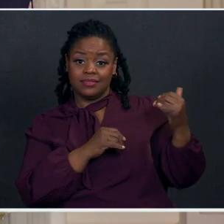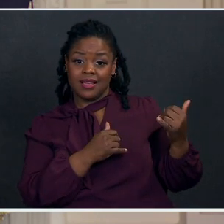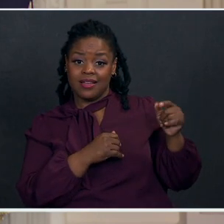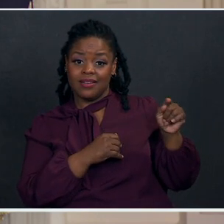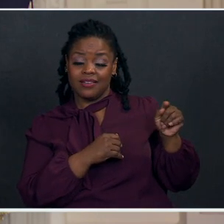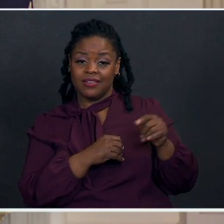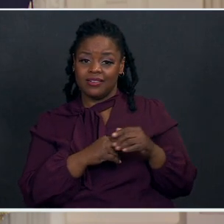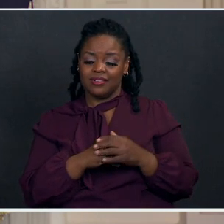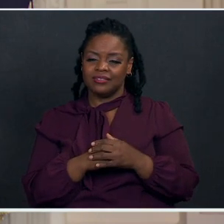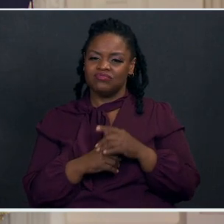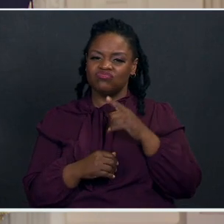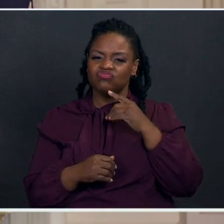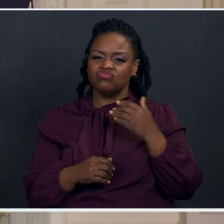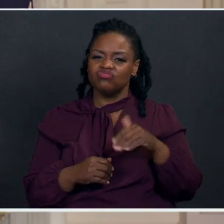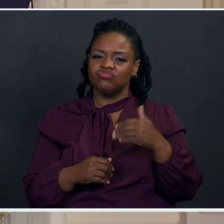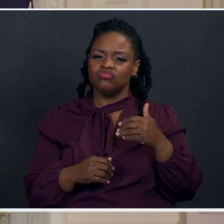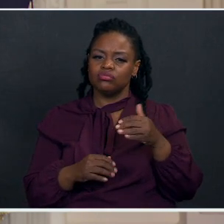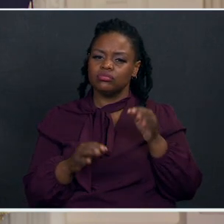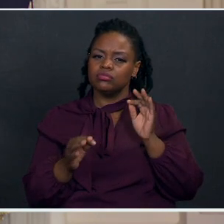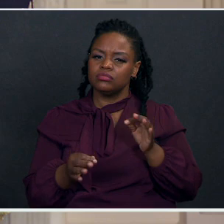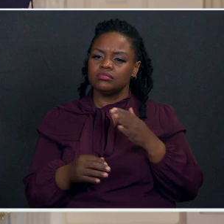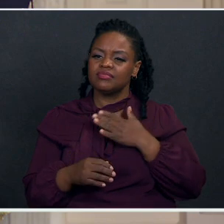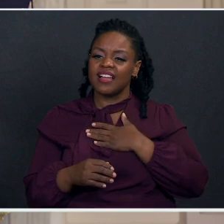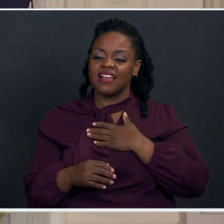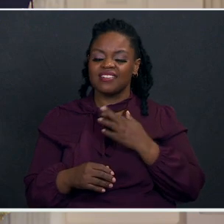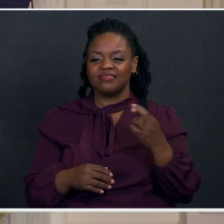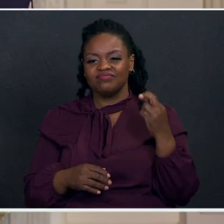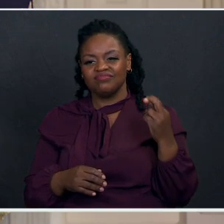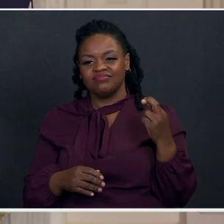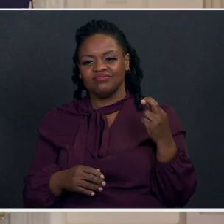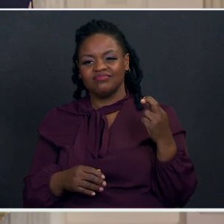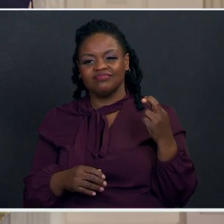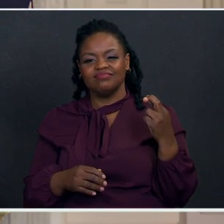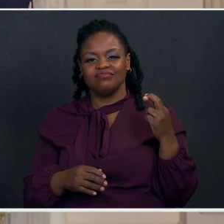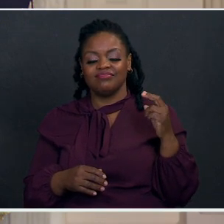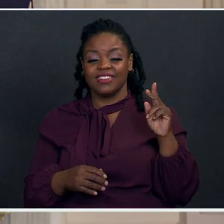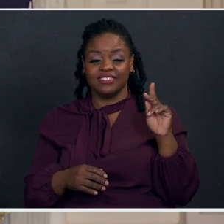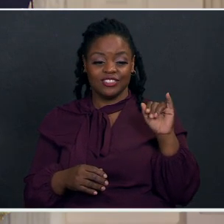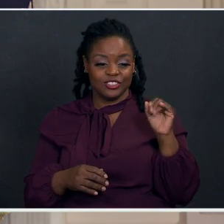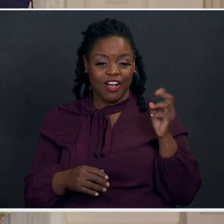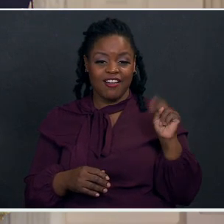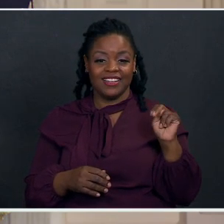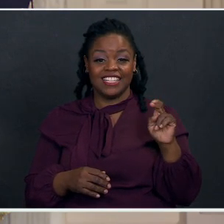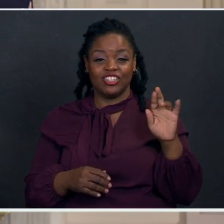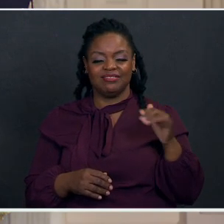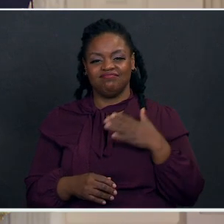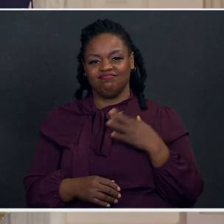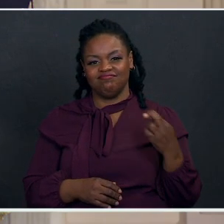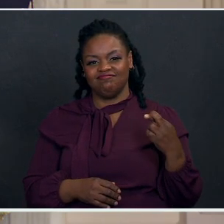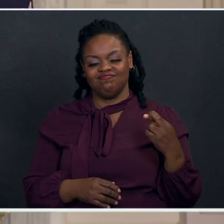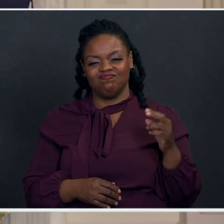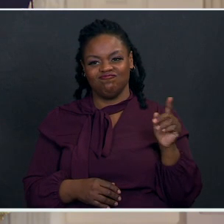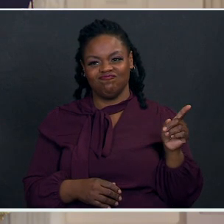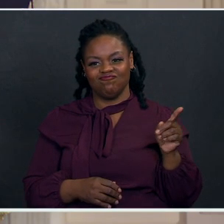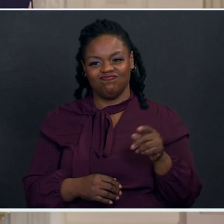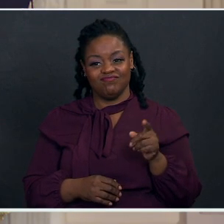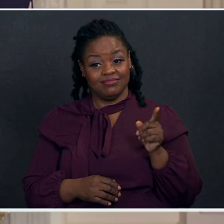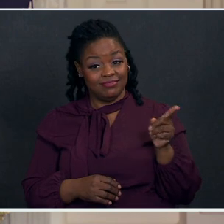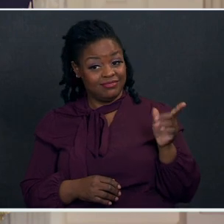particularly my best buddy, John Kerry. Asking a former Secretary of State to come back and do this has been a --